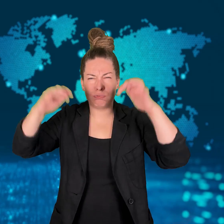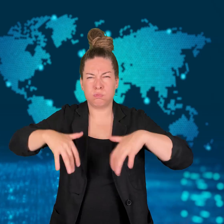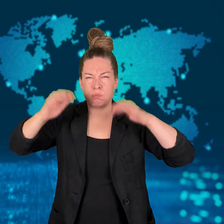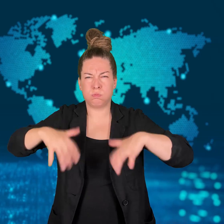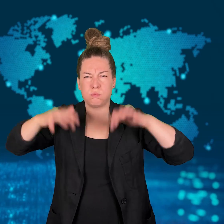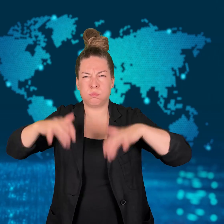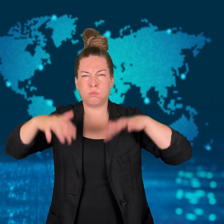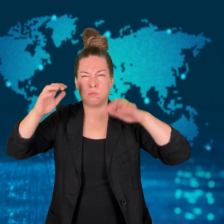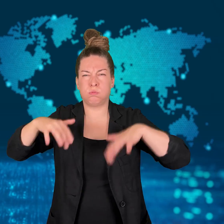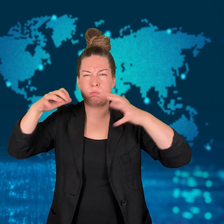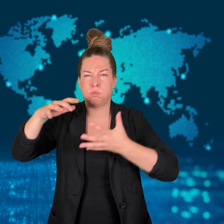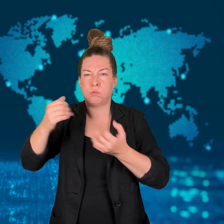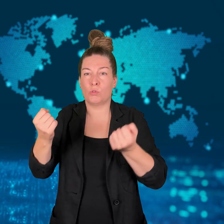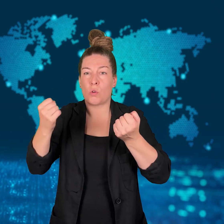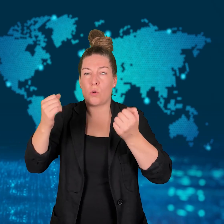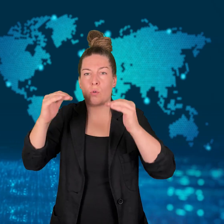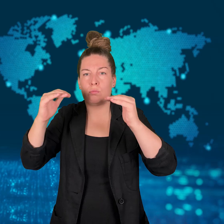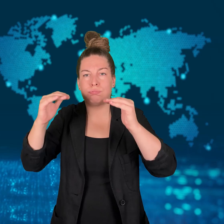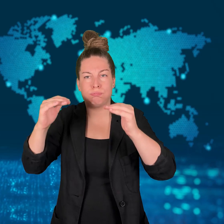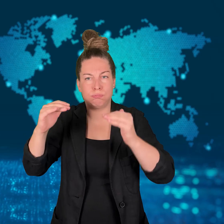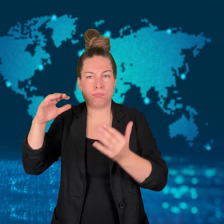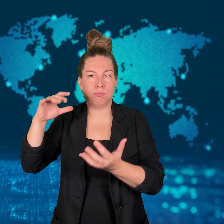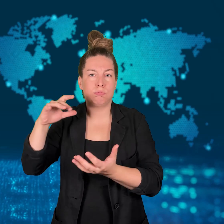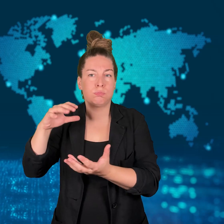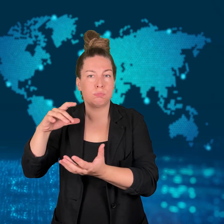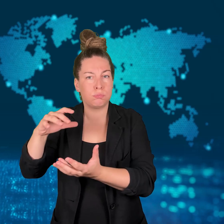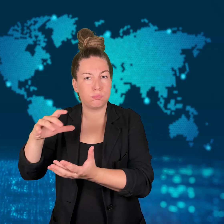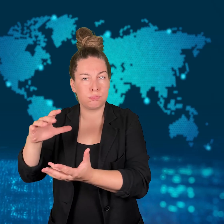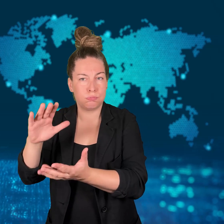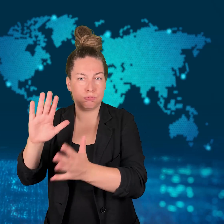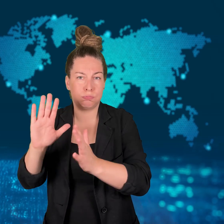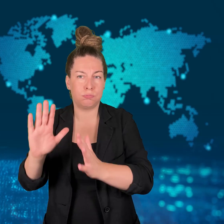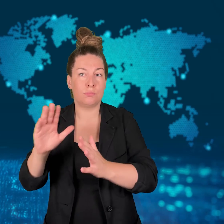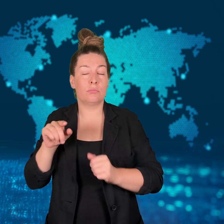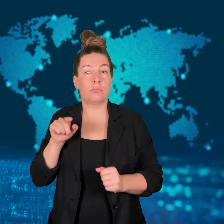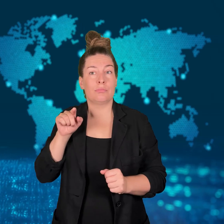once again though it weakened from a typhoon to a tropical depression.